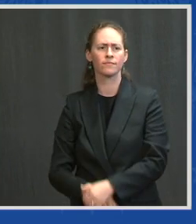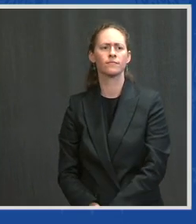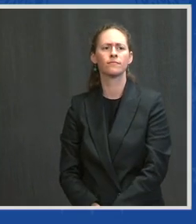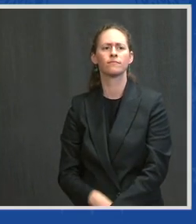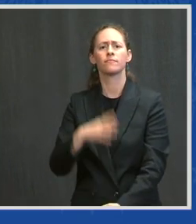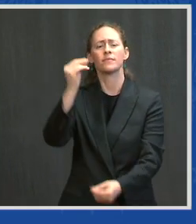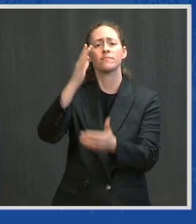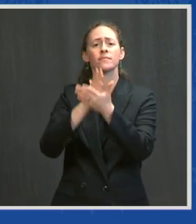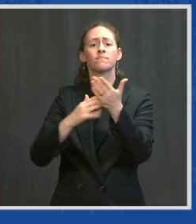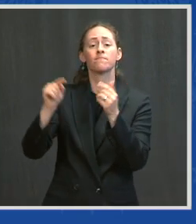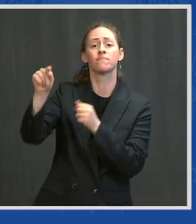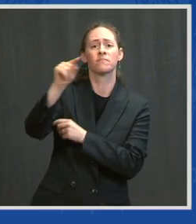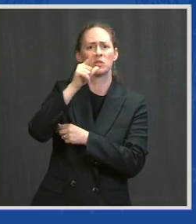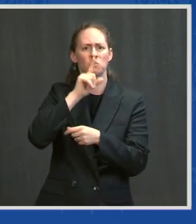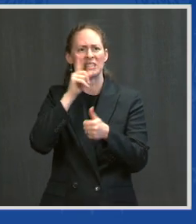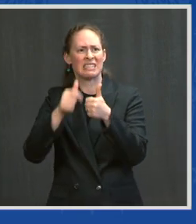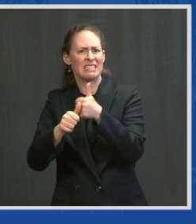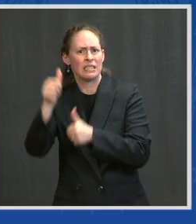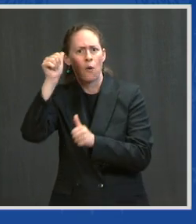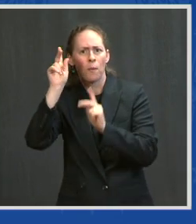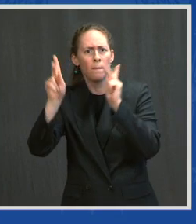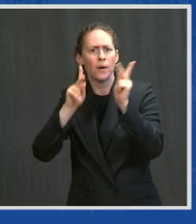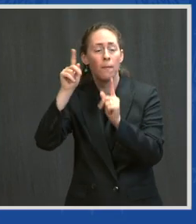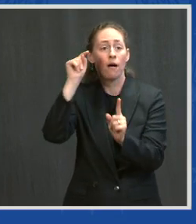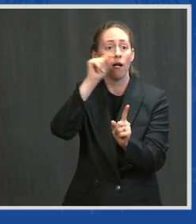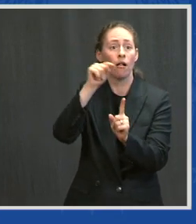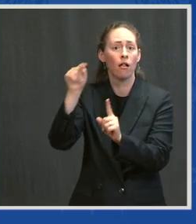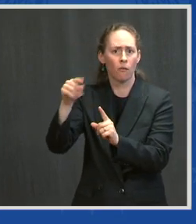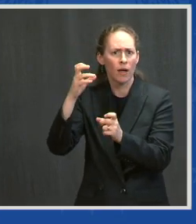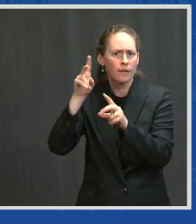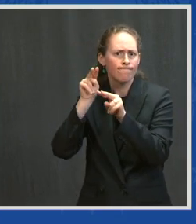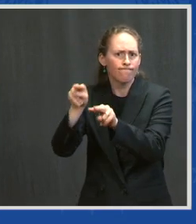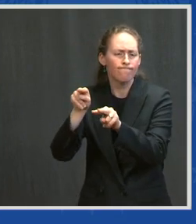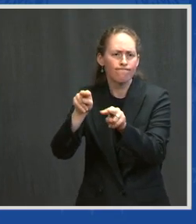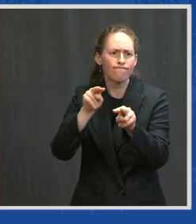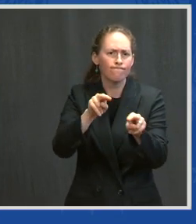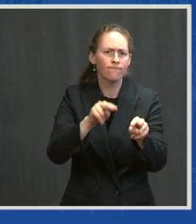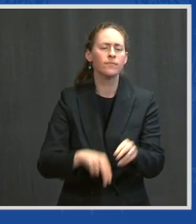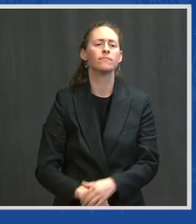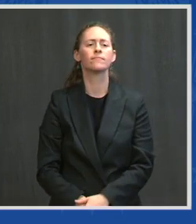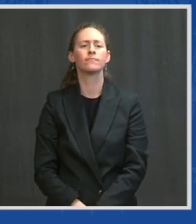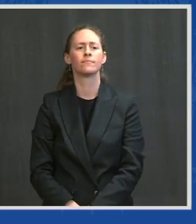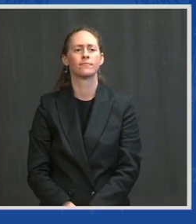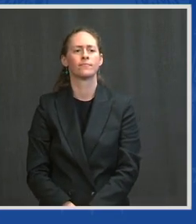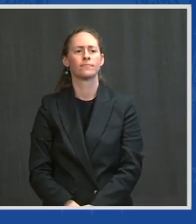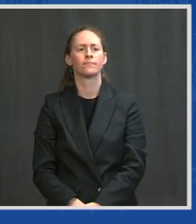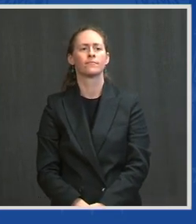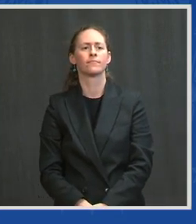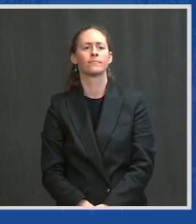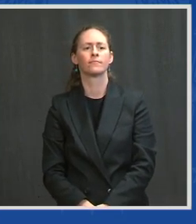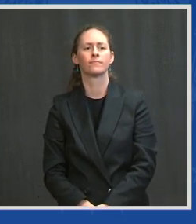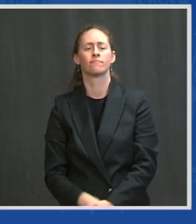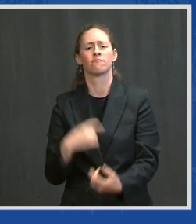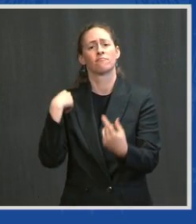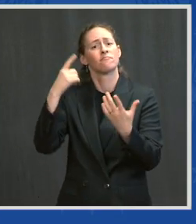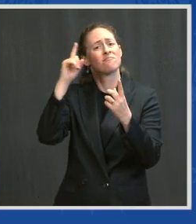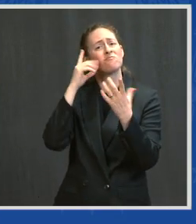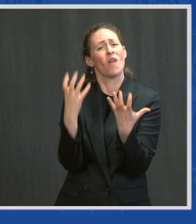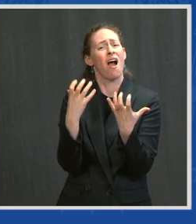strengthening our Project Safe Neighborhoods -- our cornerstone initiative that brings together law enforcement and community stakeholders